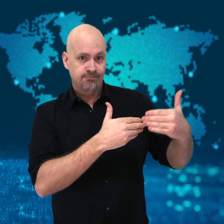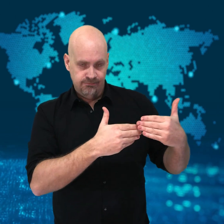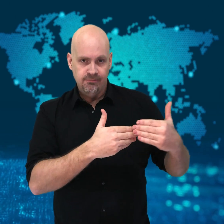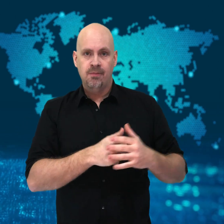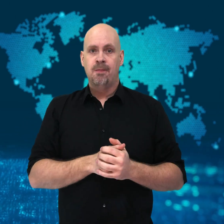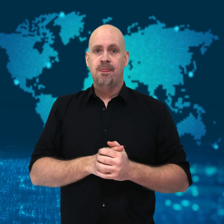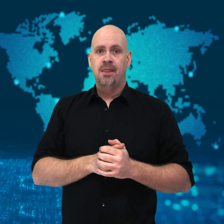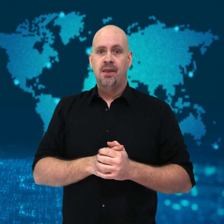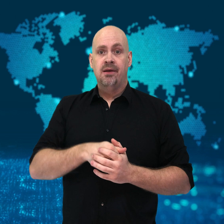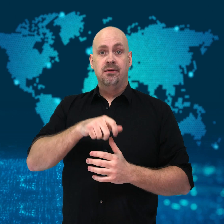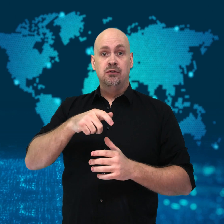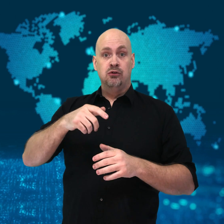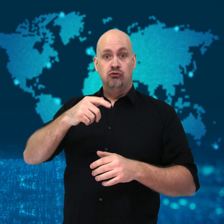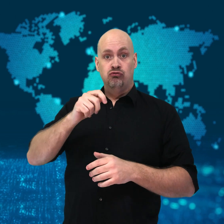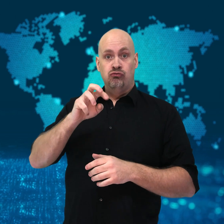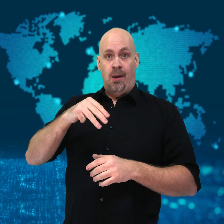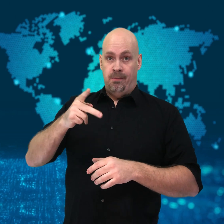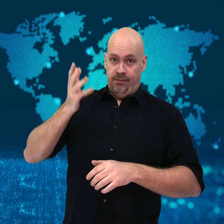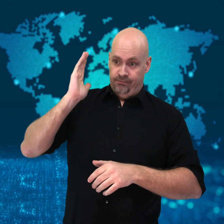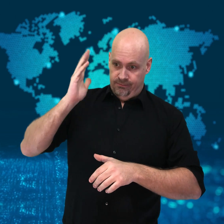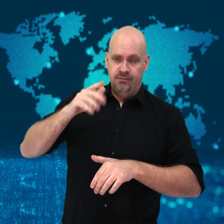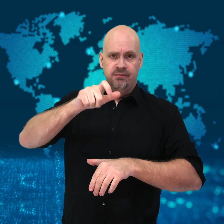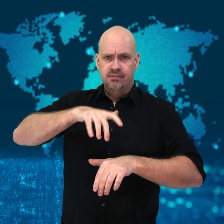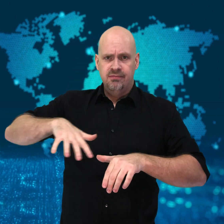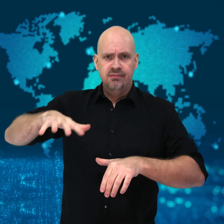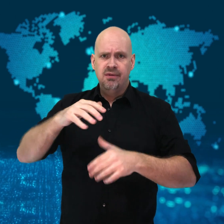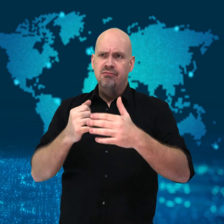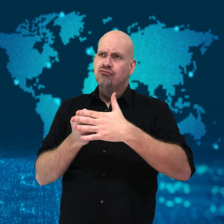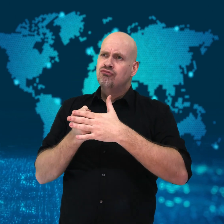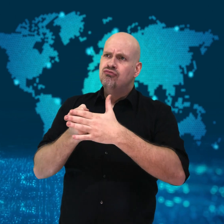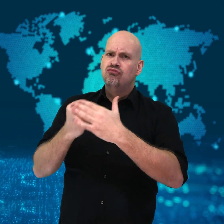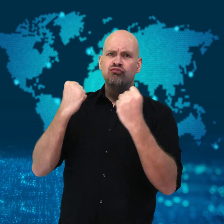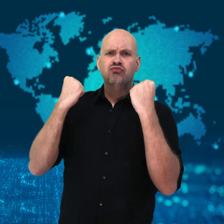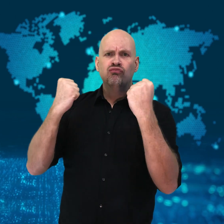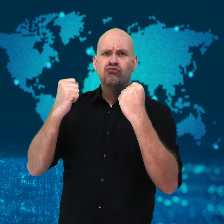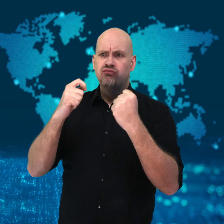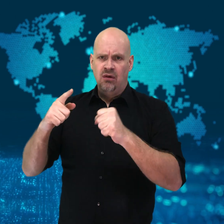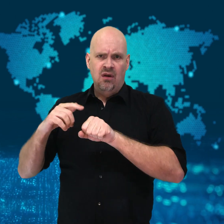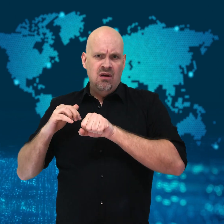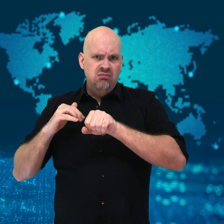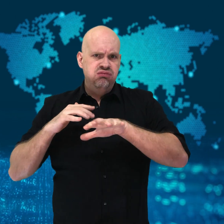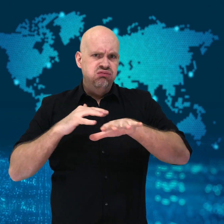Pro-Trump supporters attacked the US Capitol,